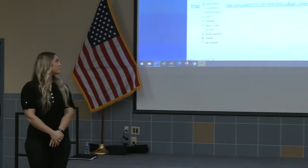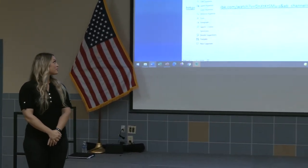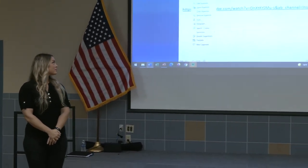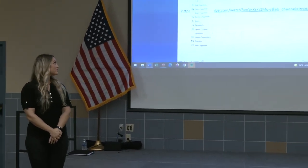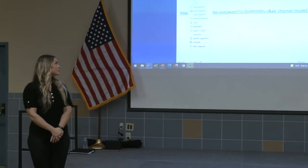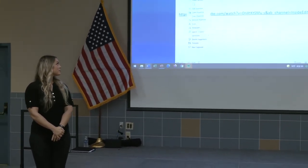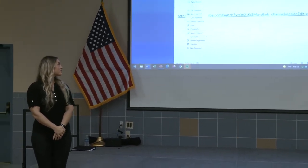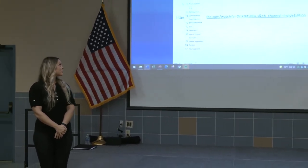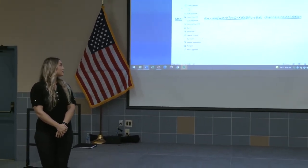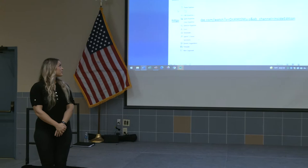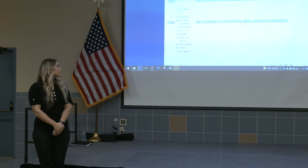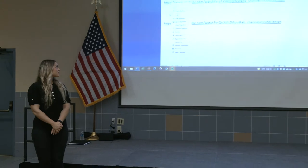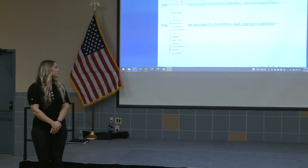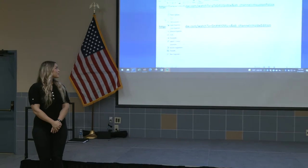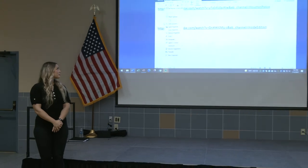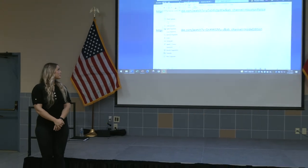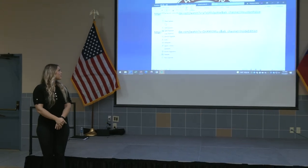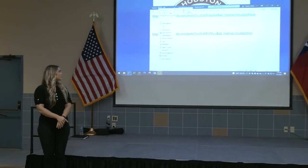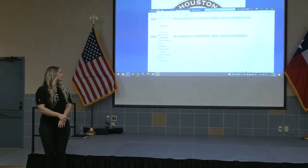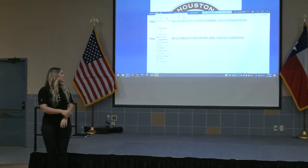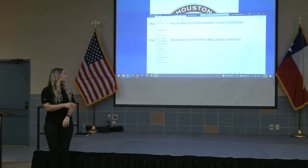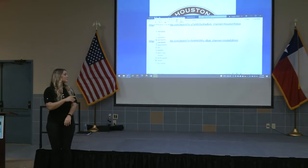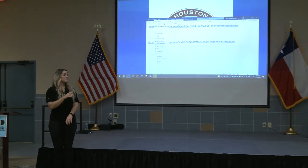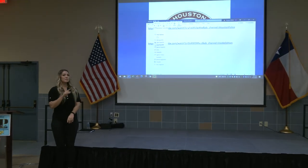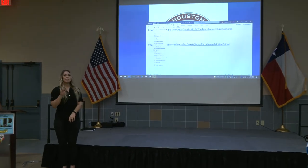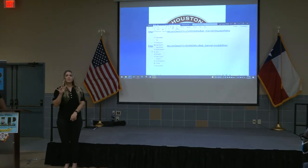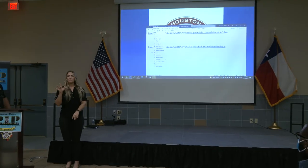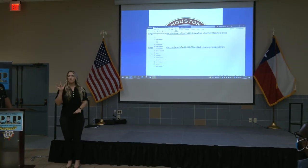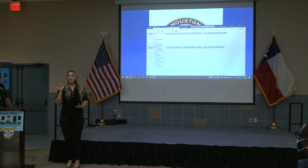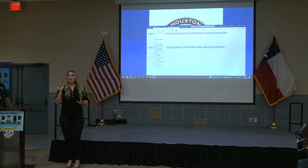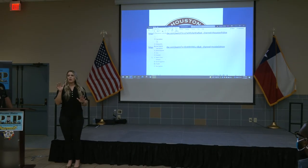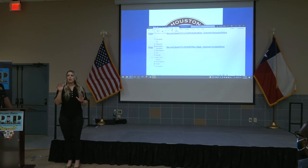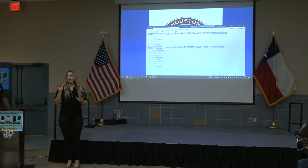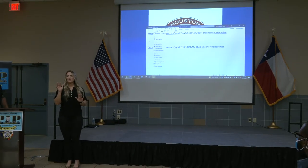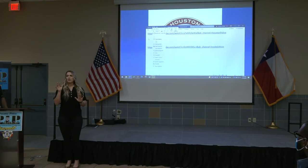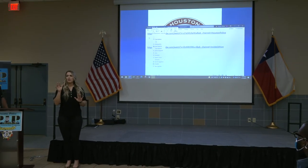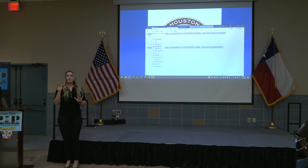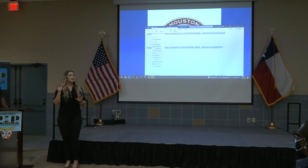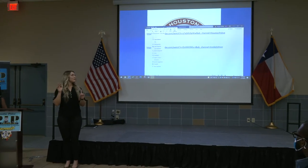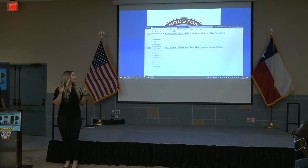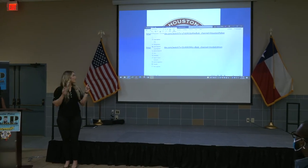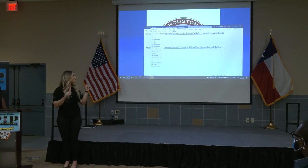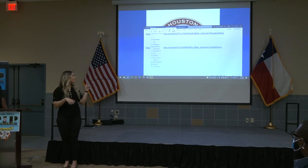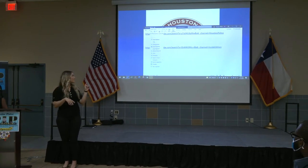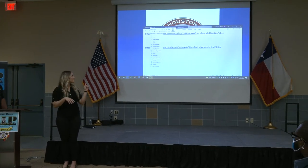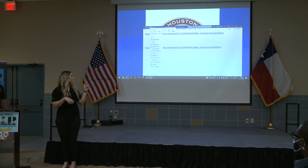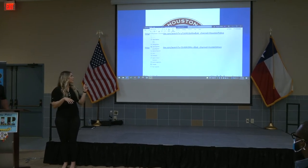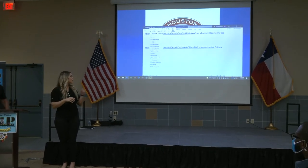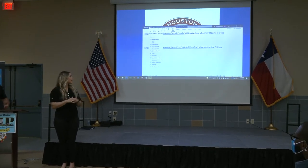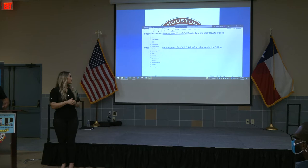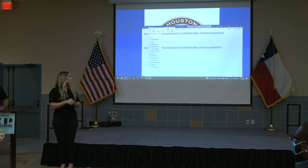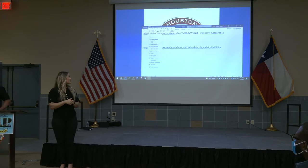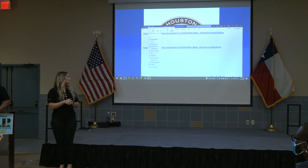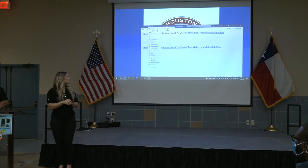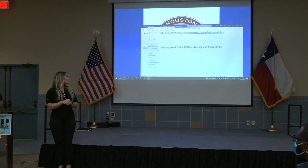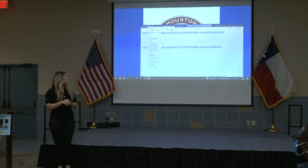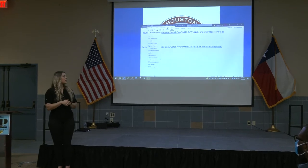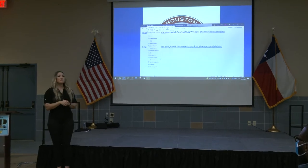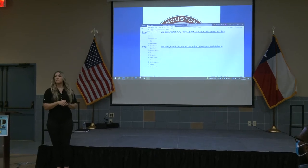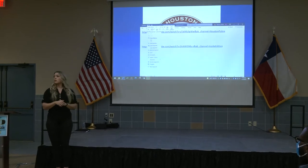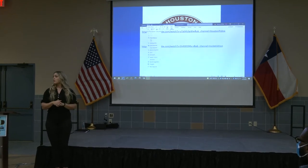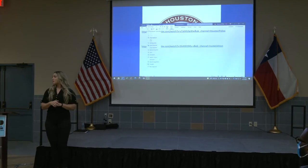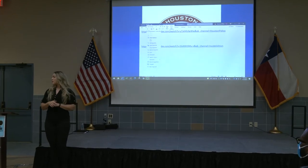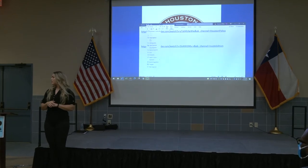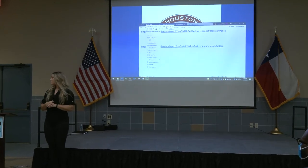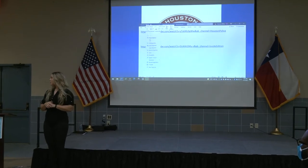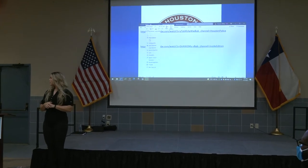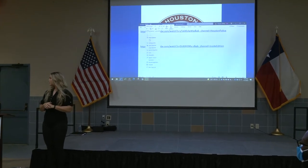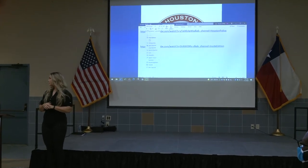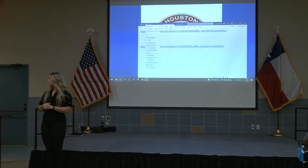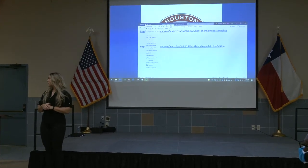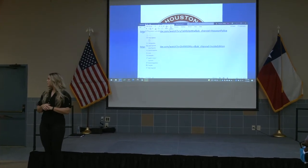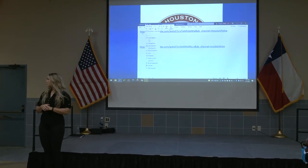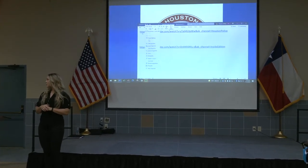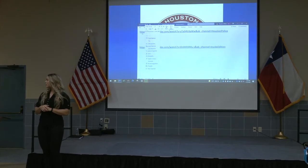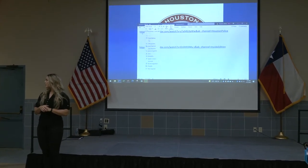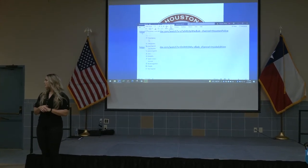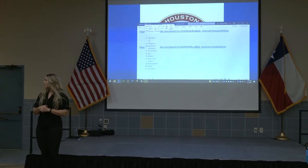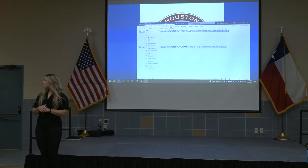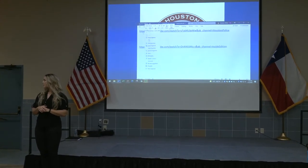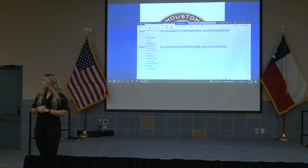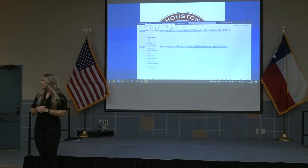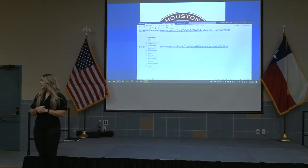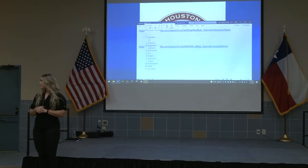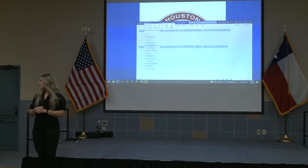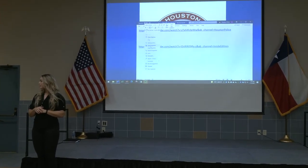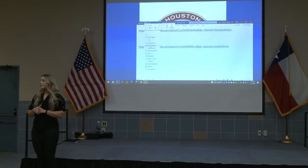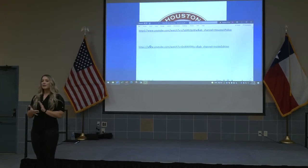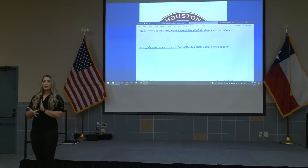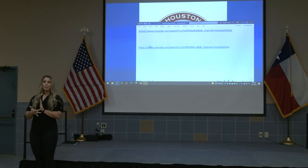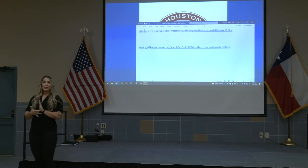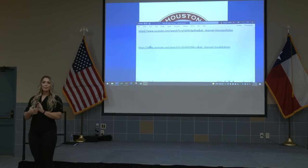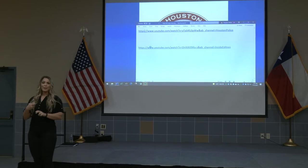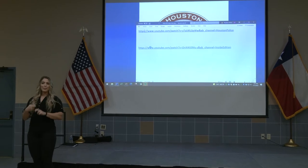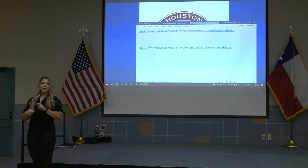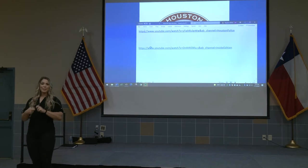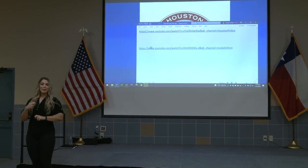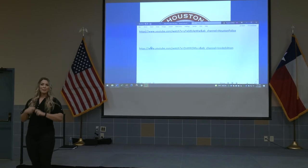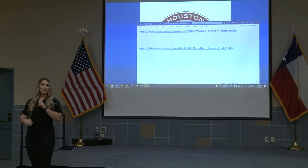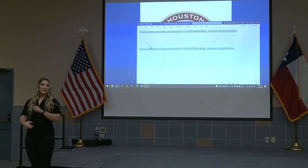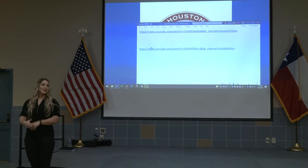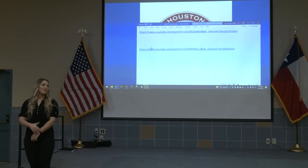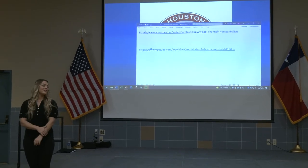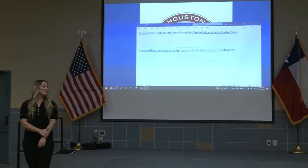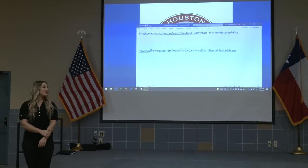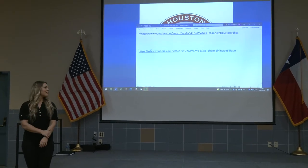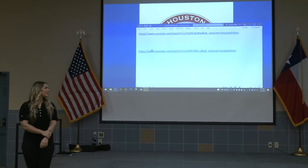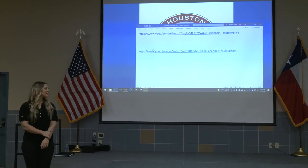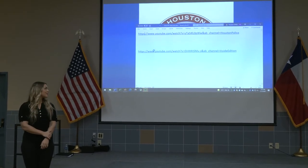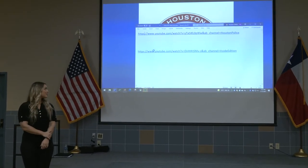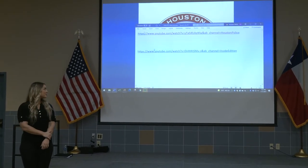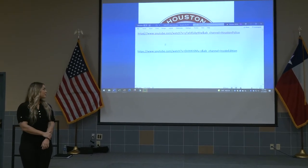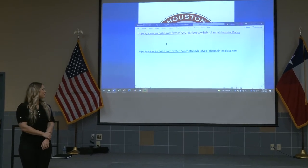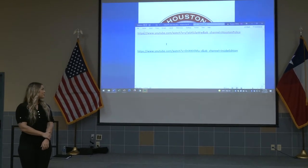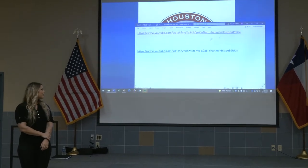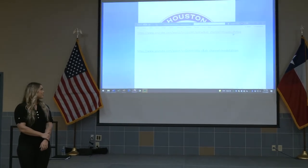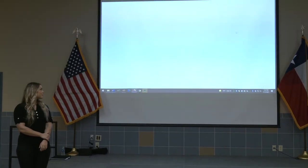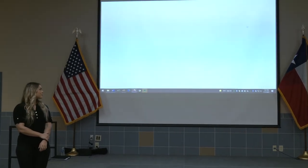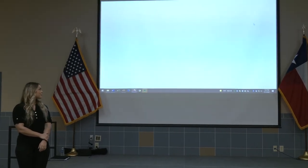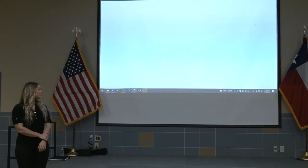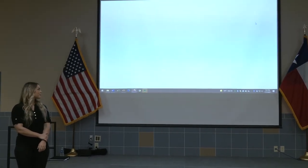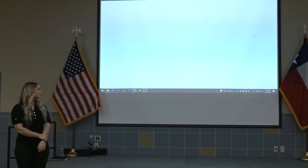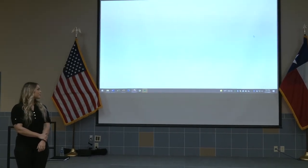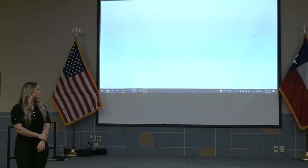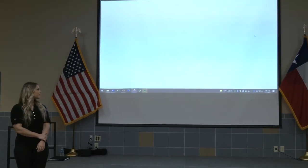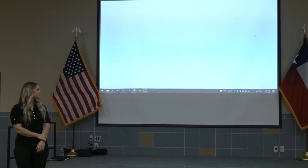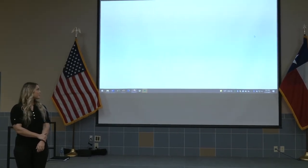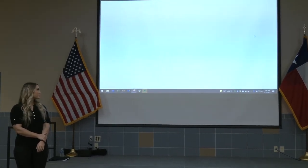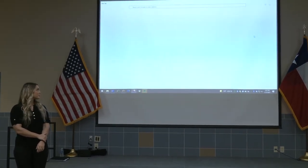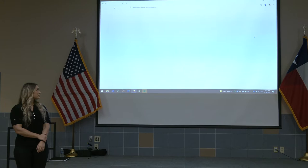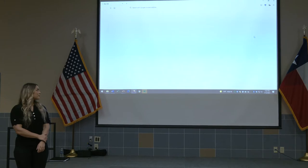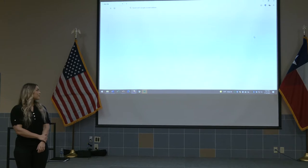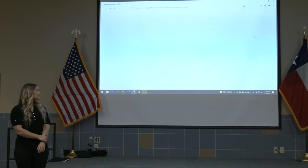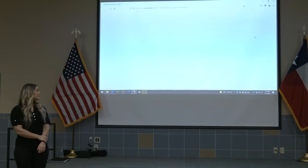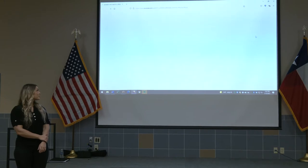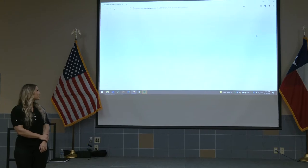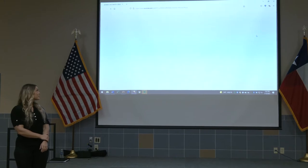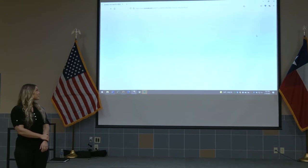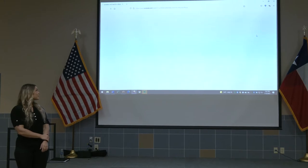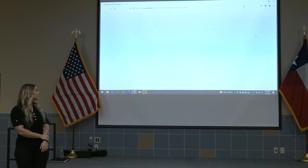going to open hyperlink. I'll be right back.